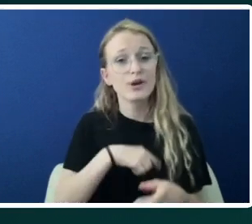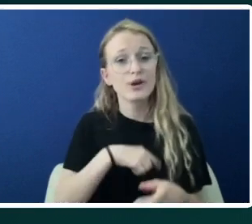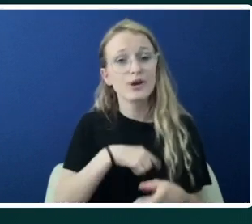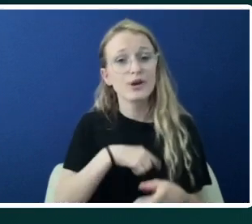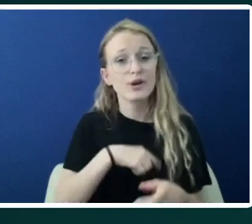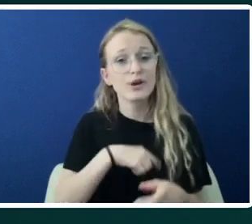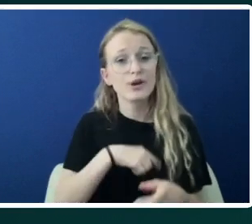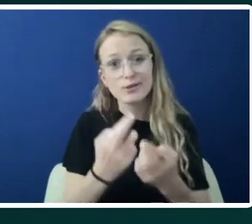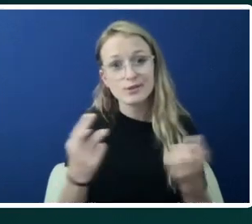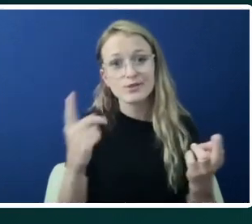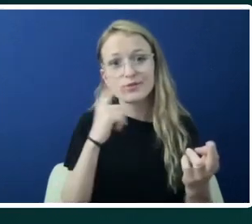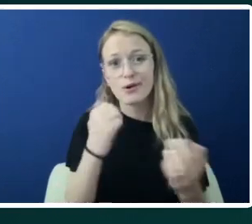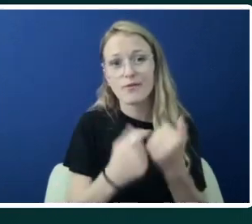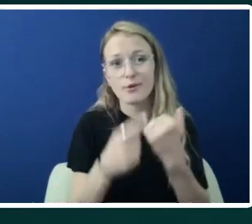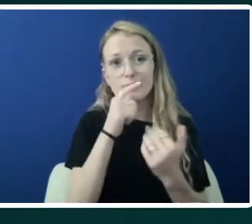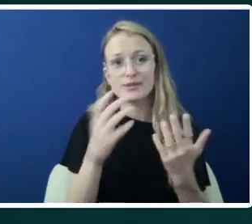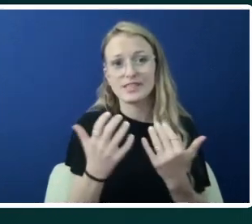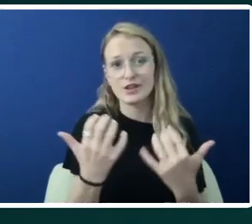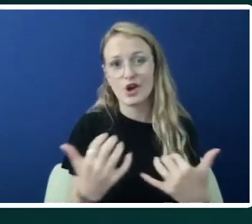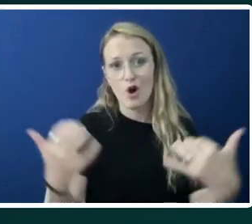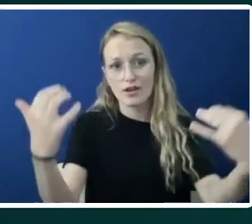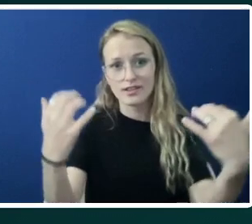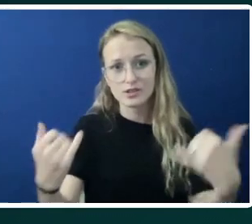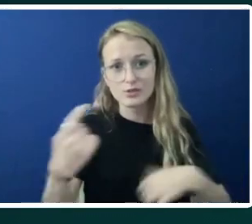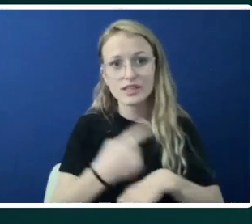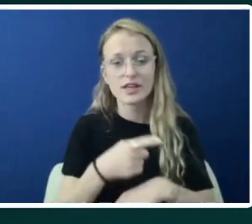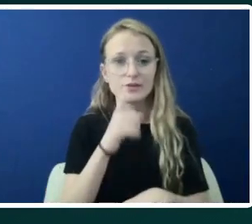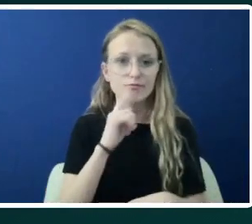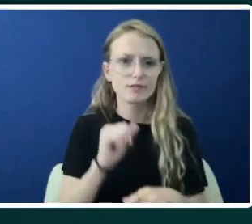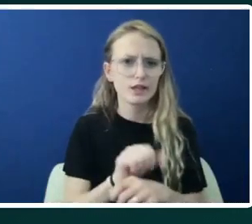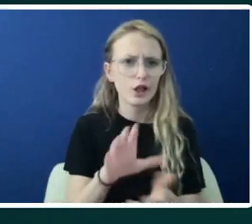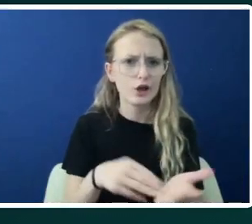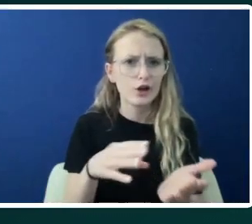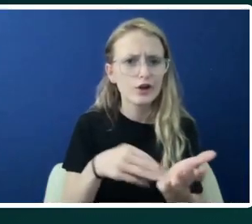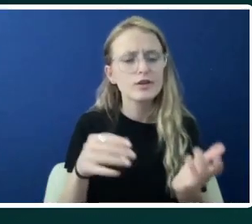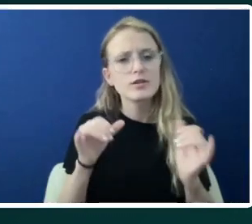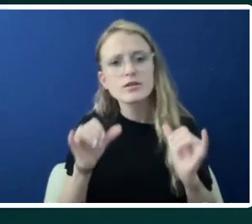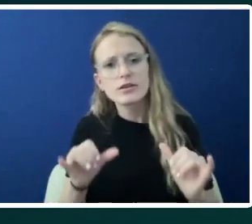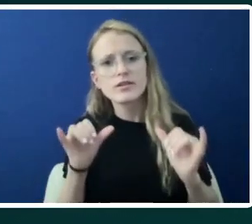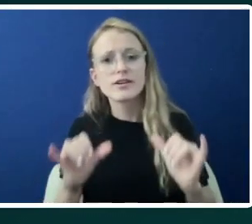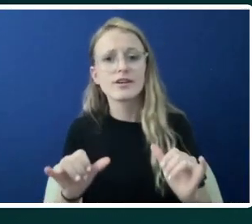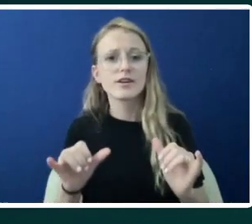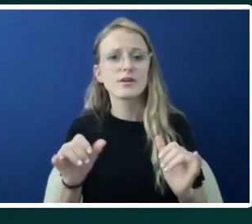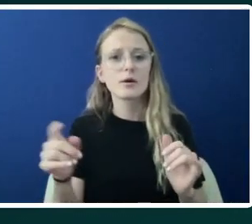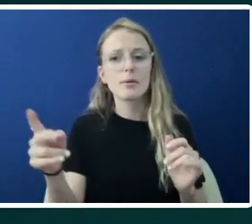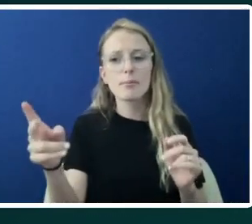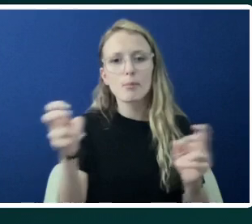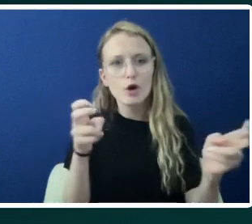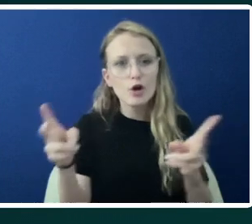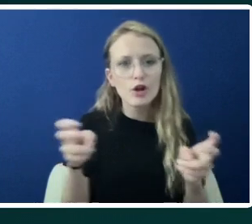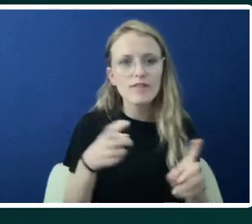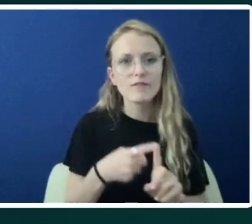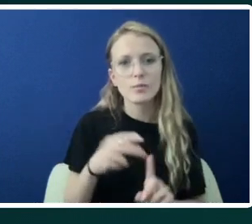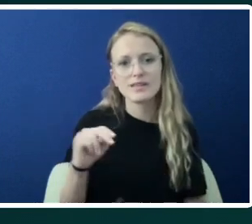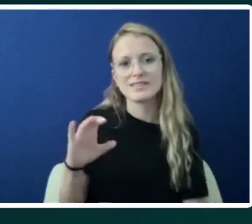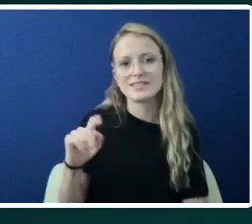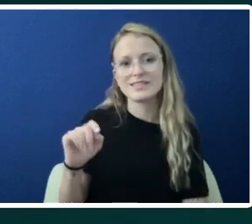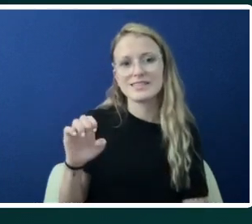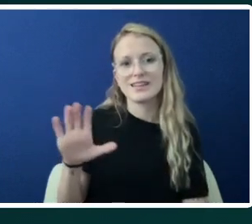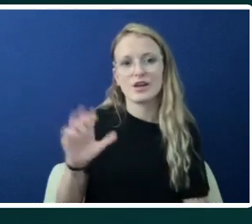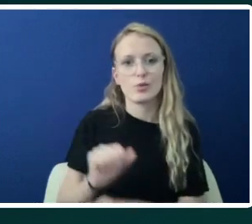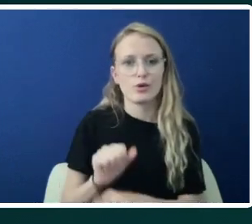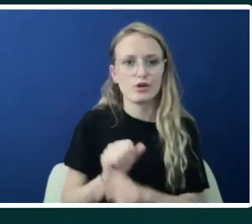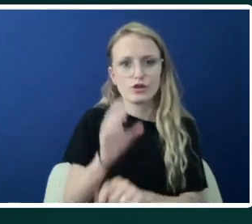in the audience to learn from and draw from NCTE's work directly, and links will be provided.